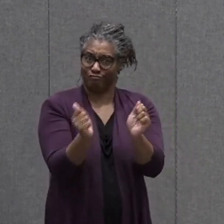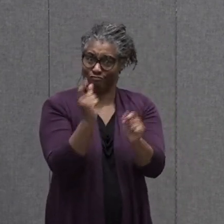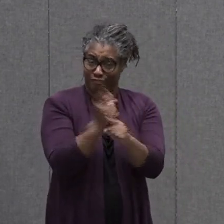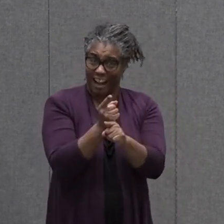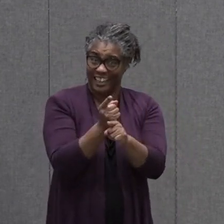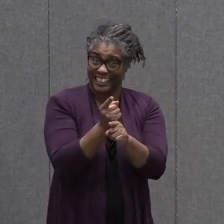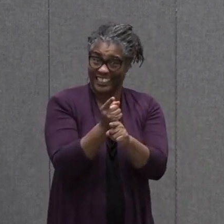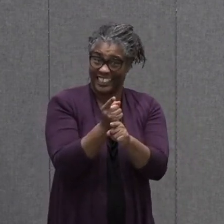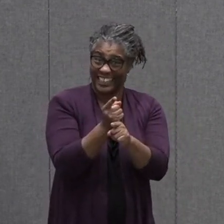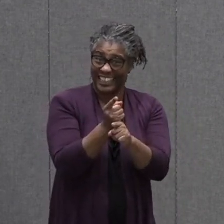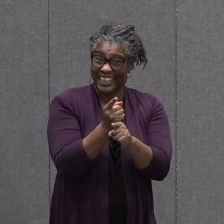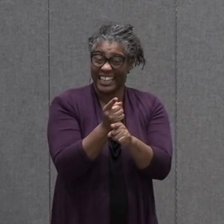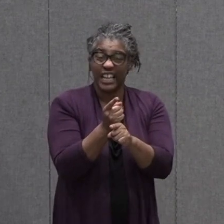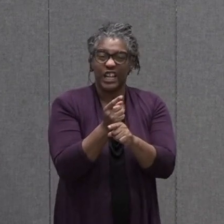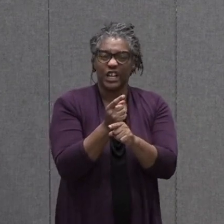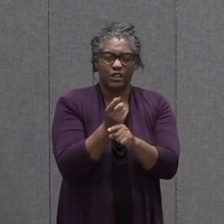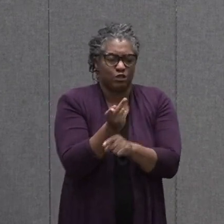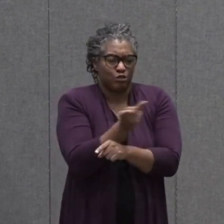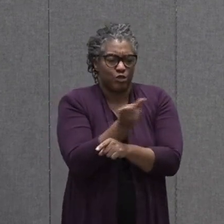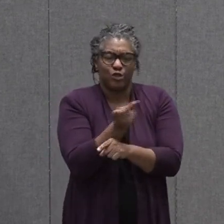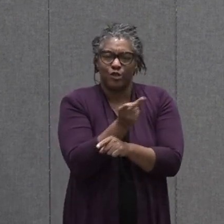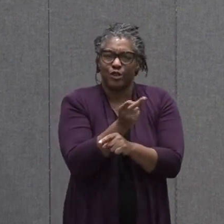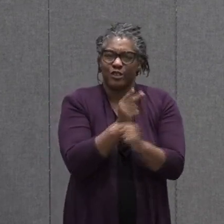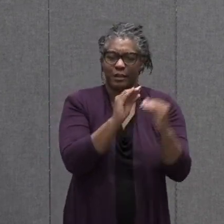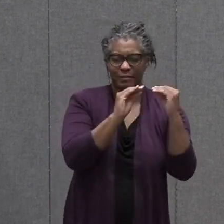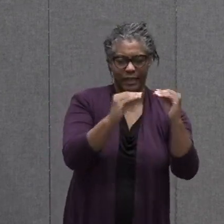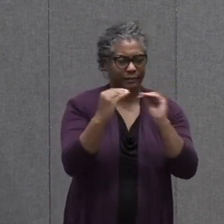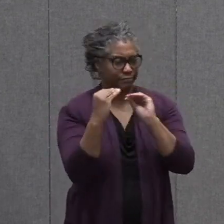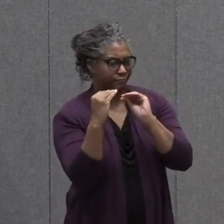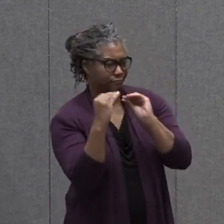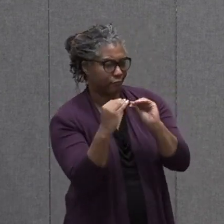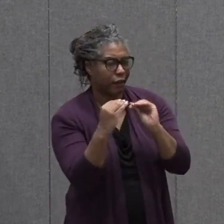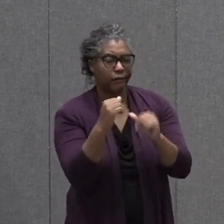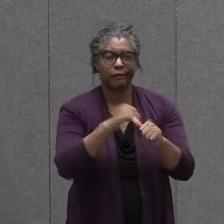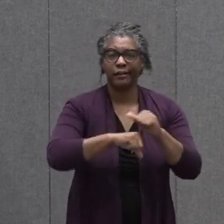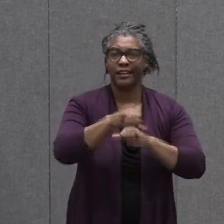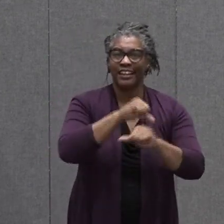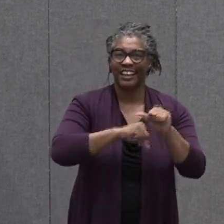and made each other chuckle deep down in their bellies.